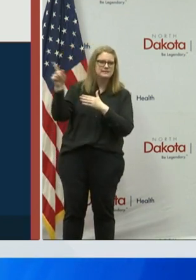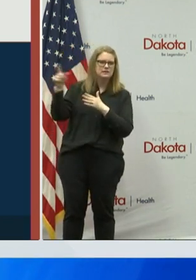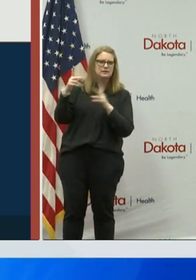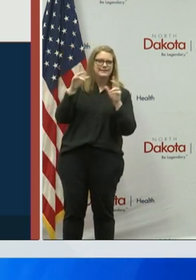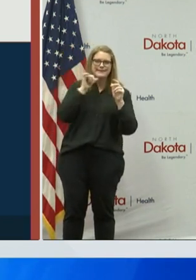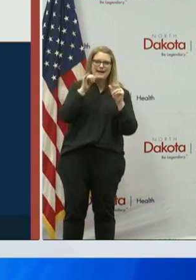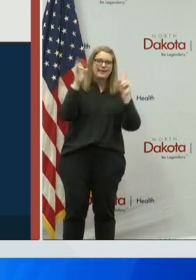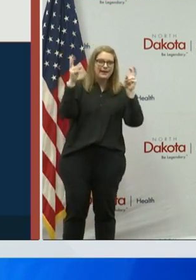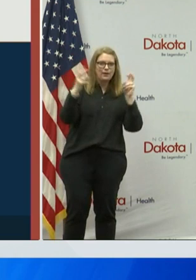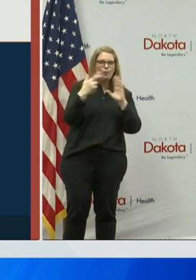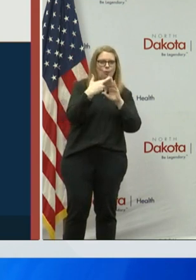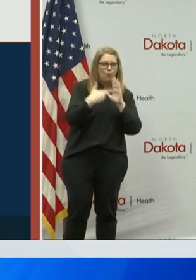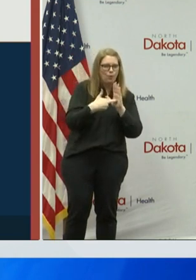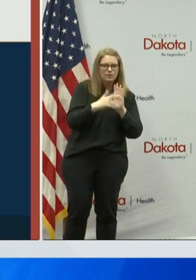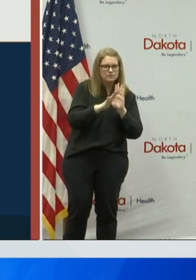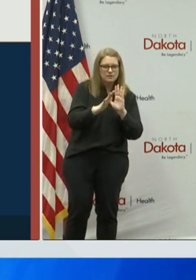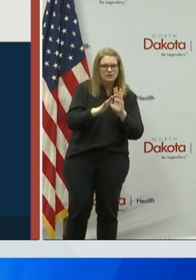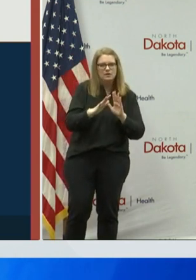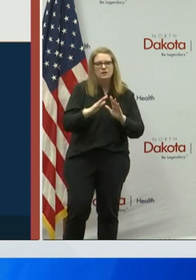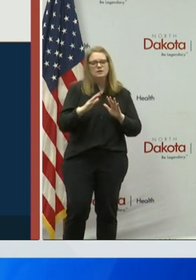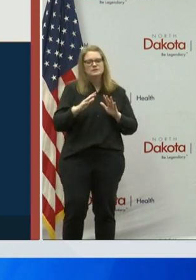HOLD ITS WAY DOWN, BUT, AGAIN,